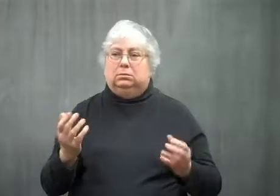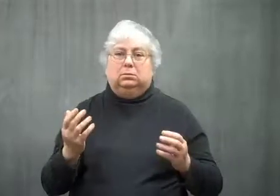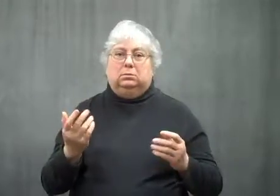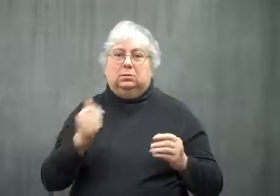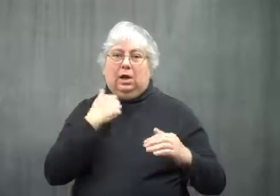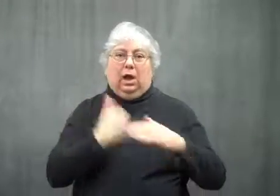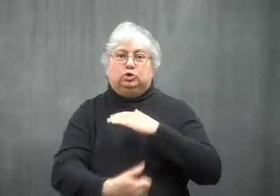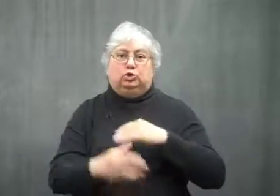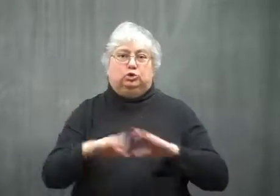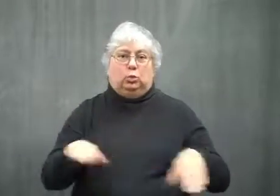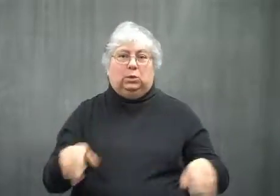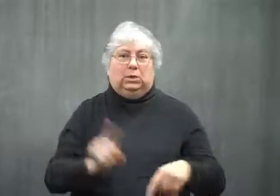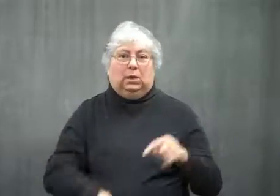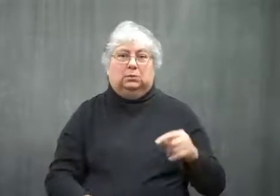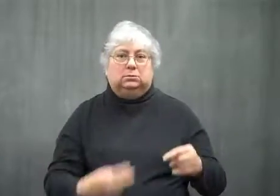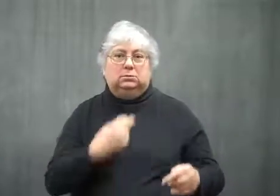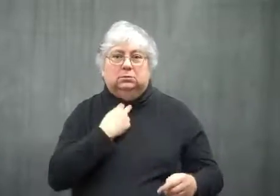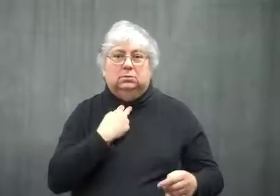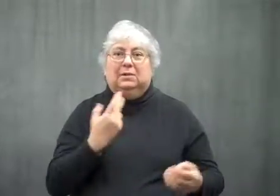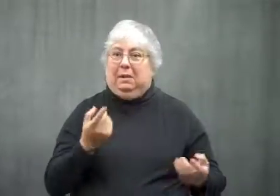the children can't be covered under those policies.